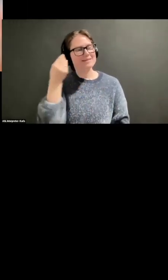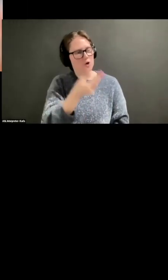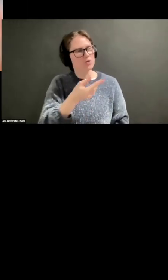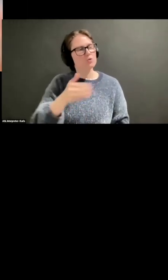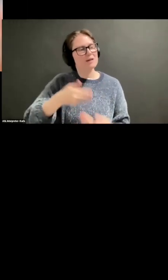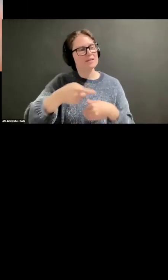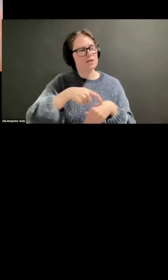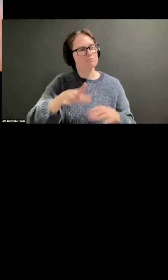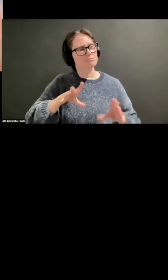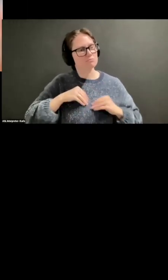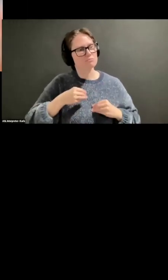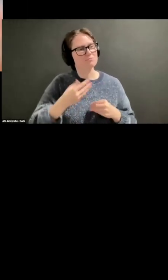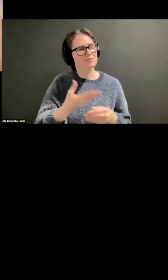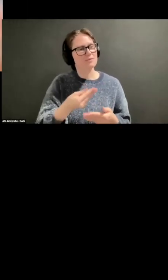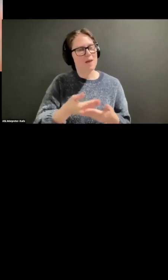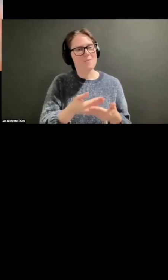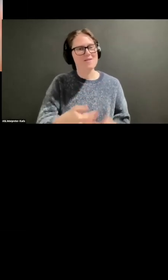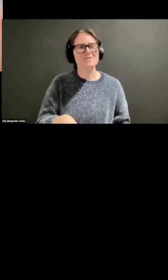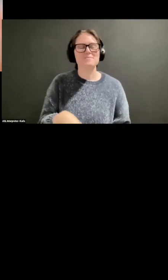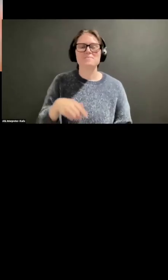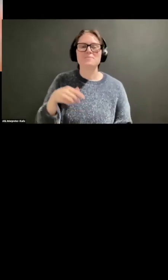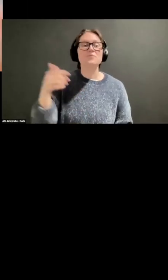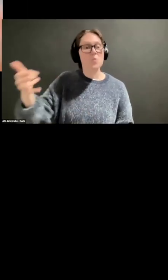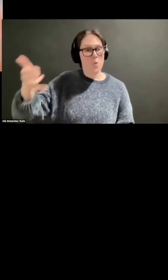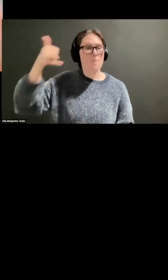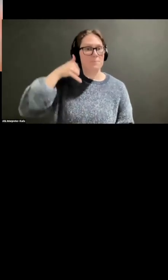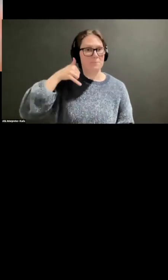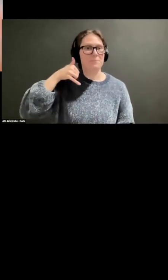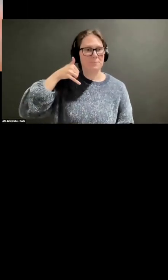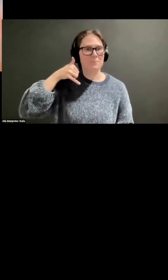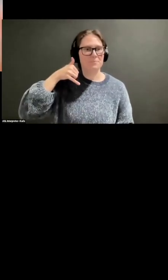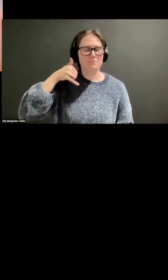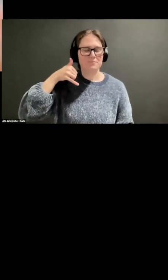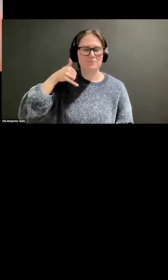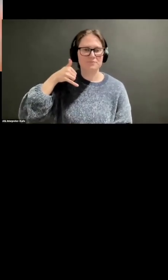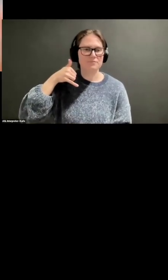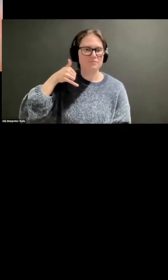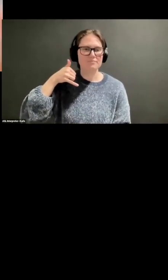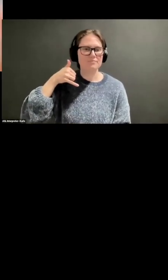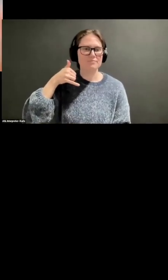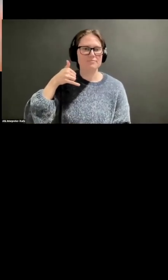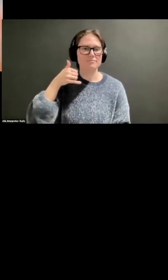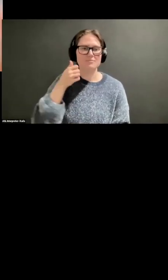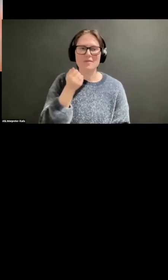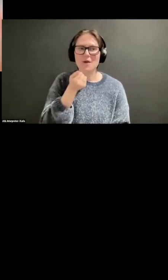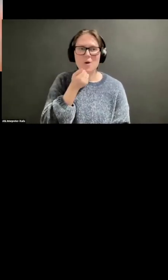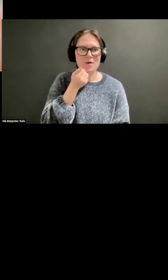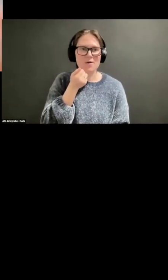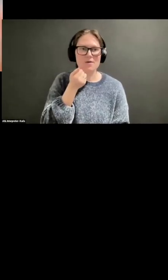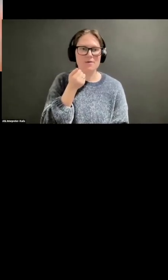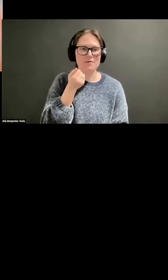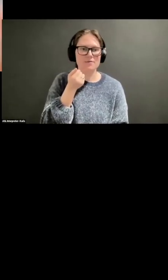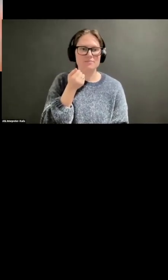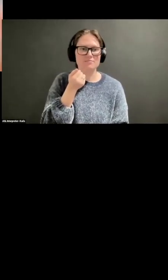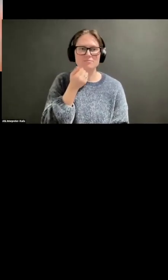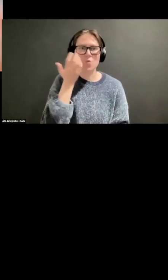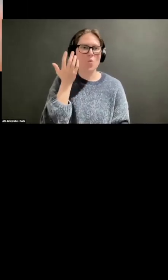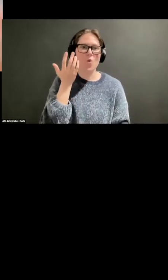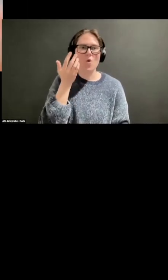so I got a call on a like a warm August day and it was